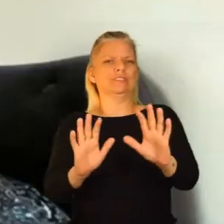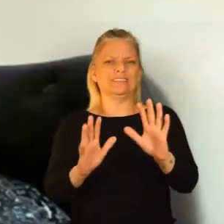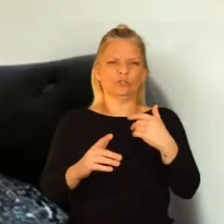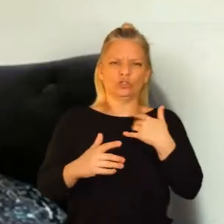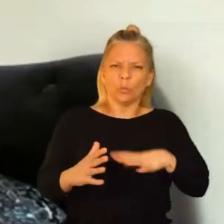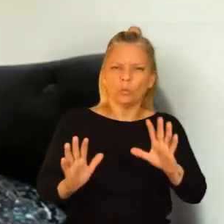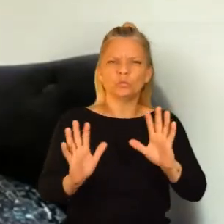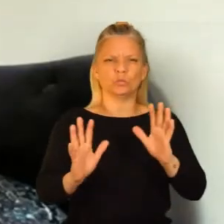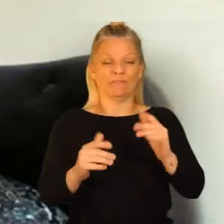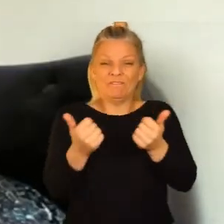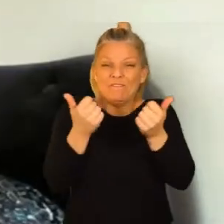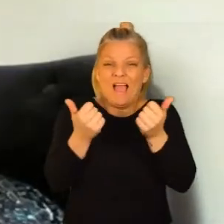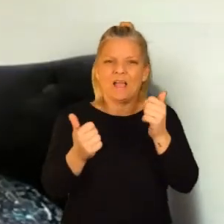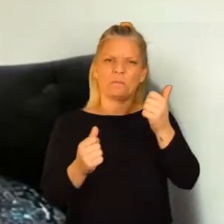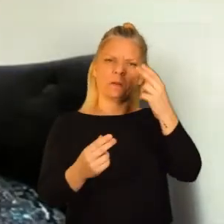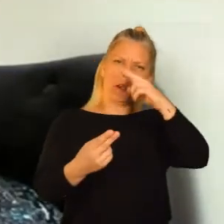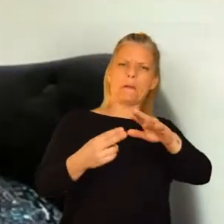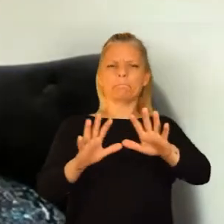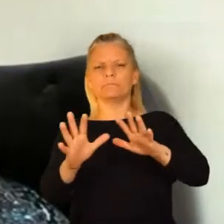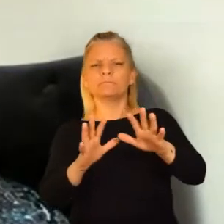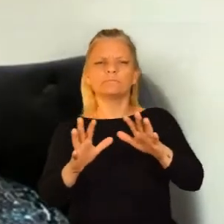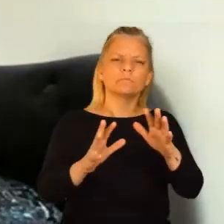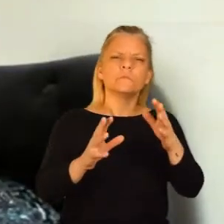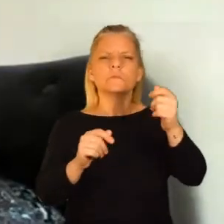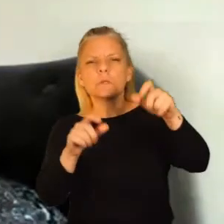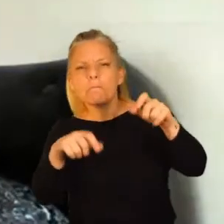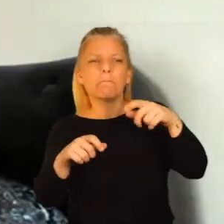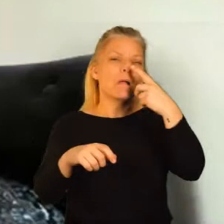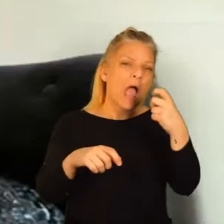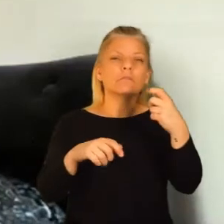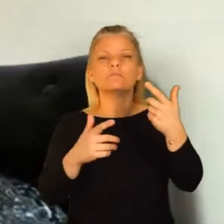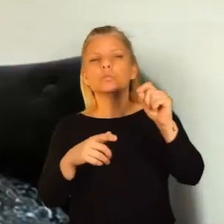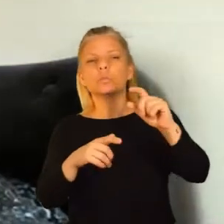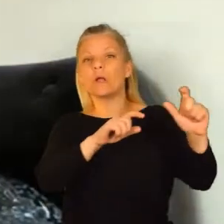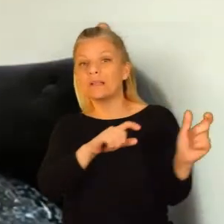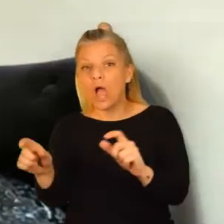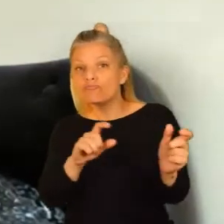about voices for the entire group or visions or anything in that ballpark, I might flag it